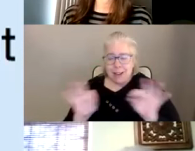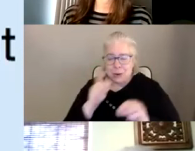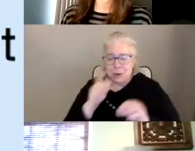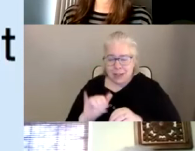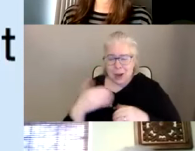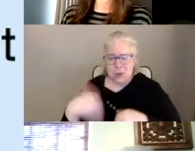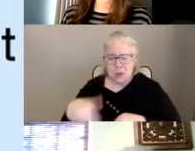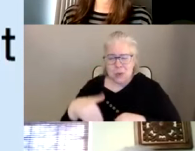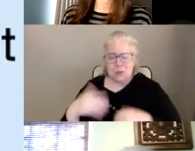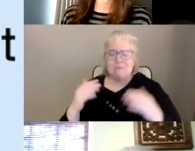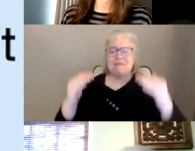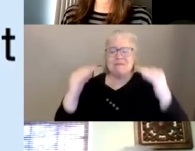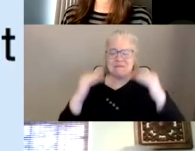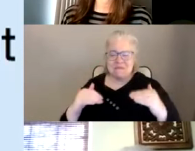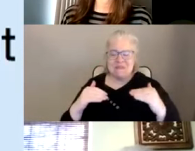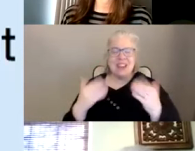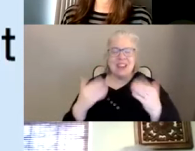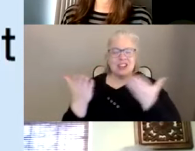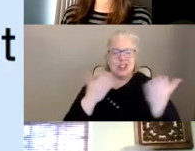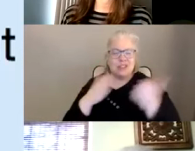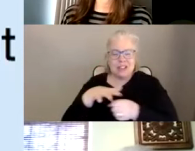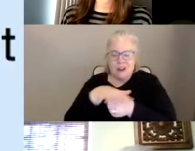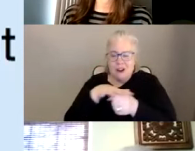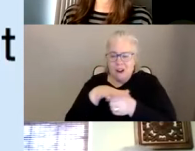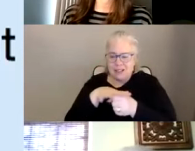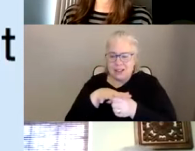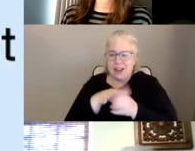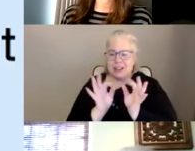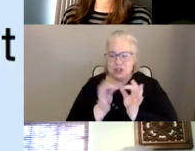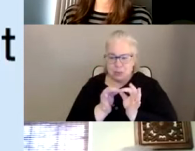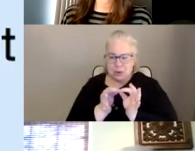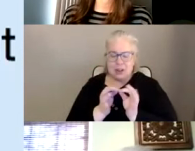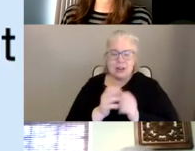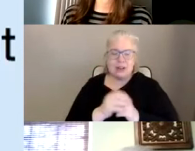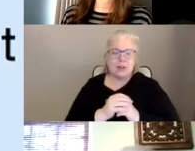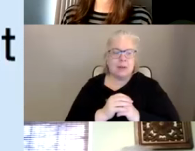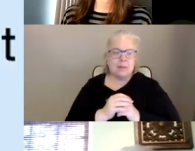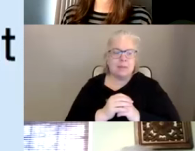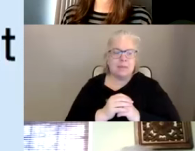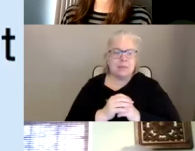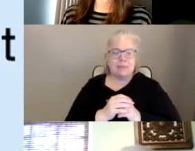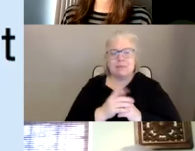The next service is on-site interpreting. This is going to be more like